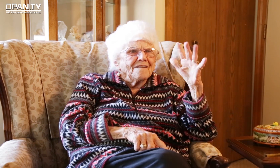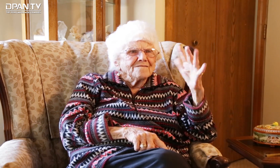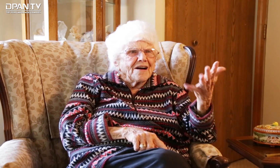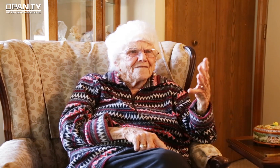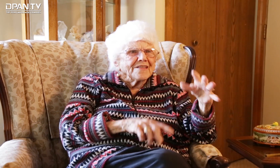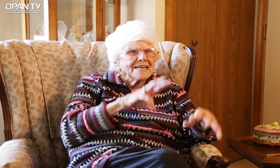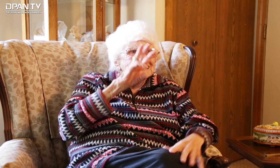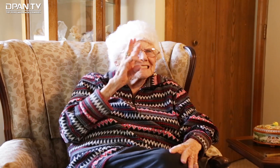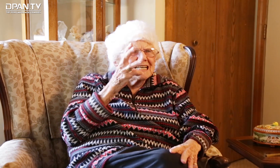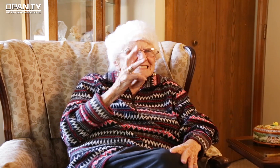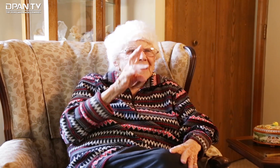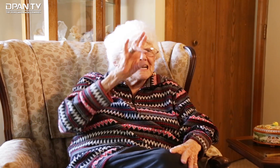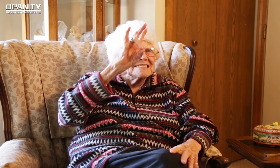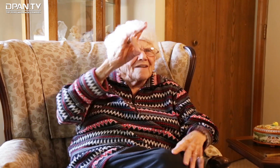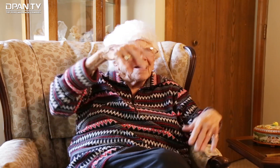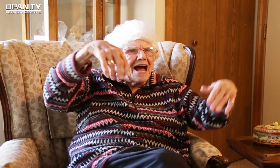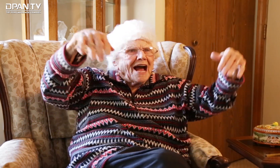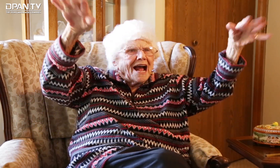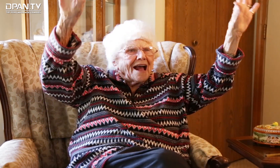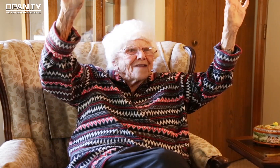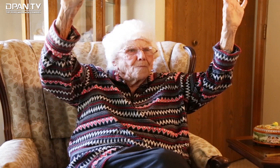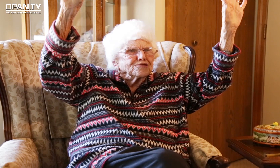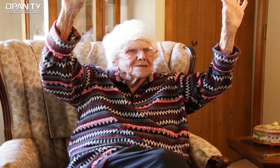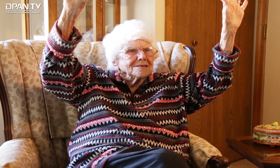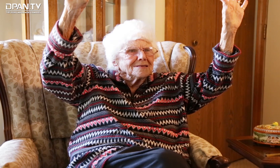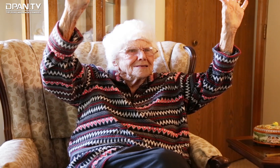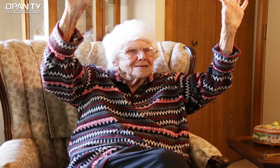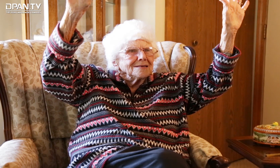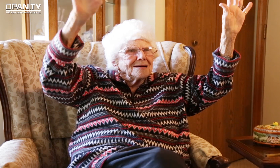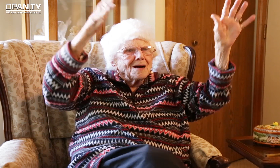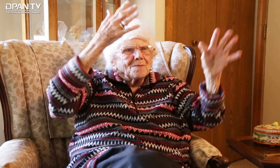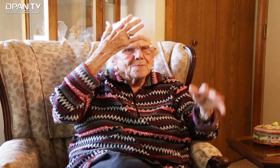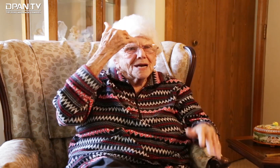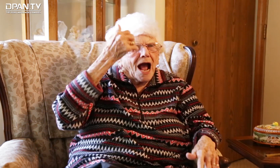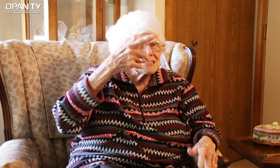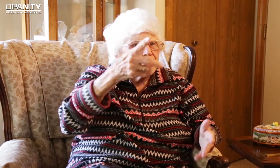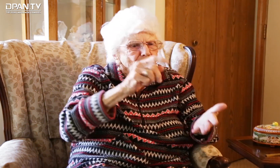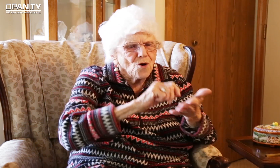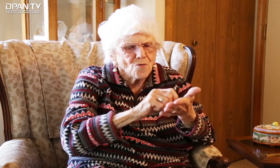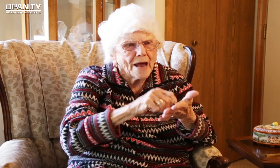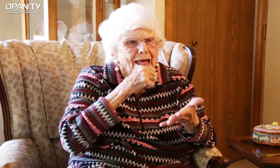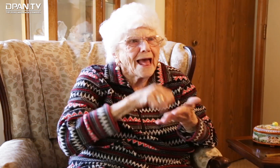We struggled a 3rd, 4th, 5th, 6th and 7th time until we gave up.